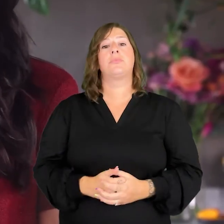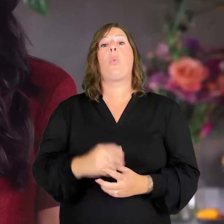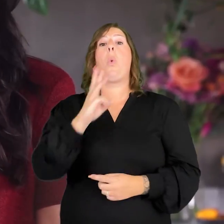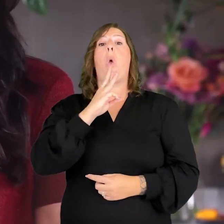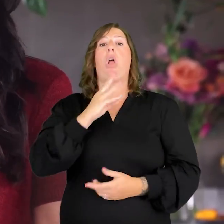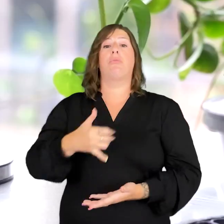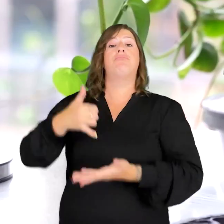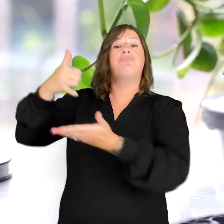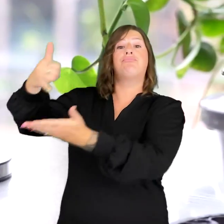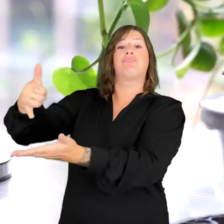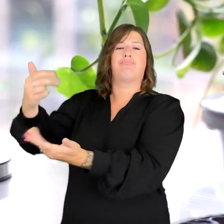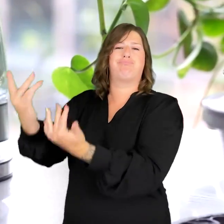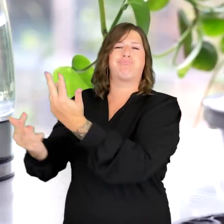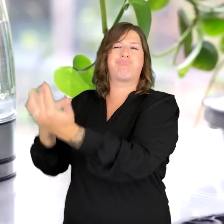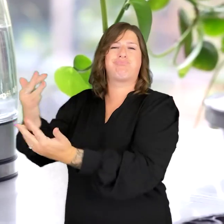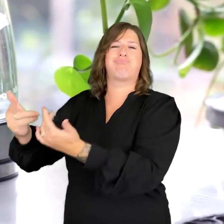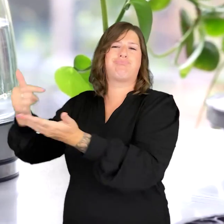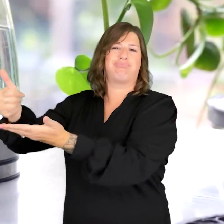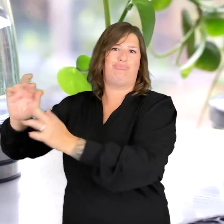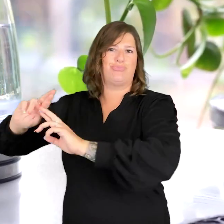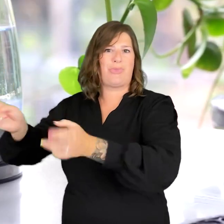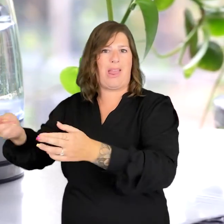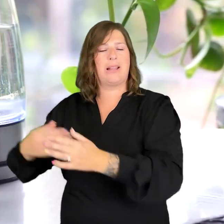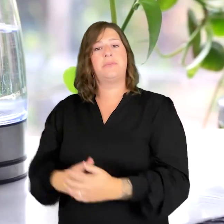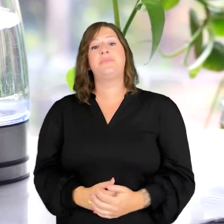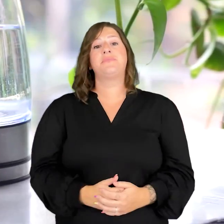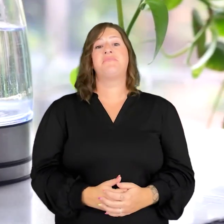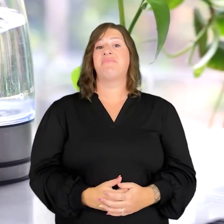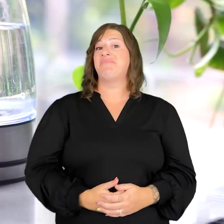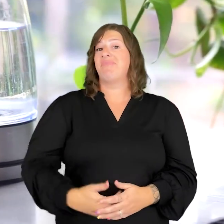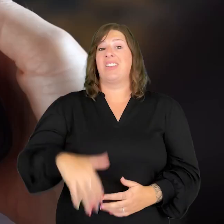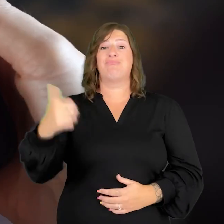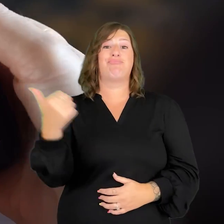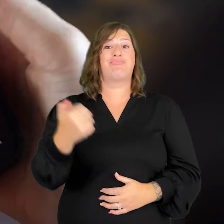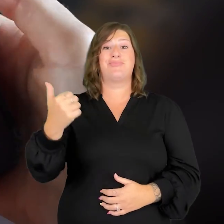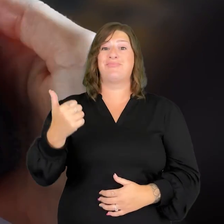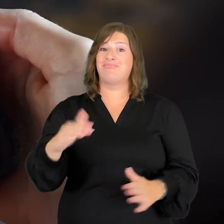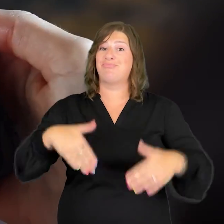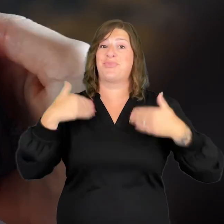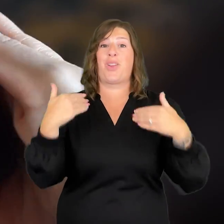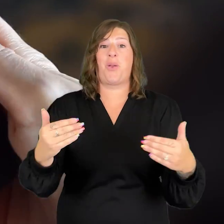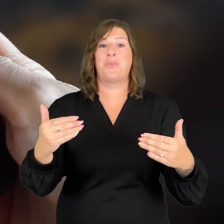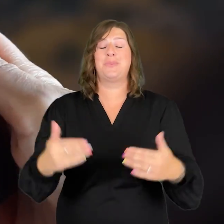You might also want to bring a kettle of water to boil. And that's it. Let's start a timer and get started.